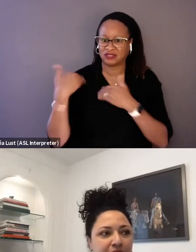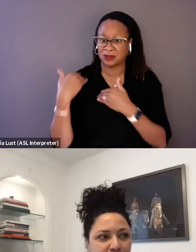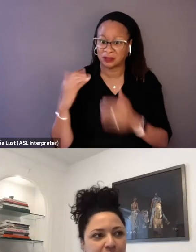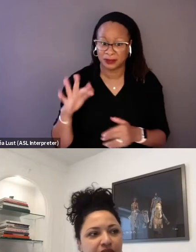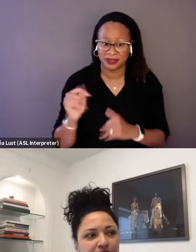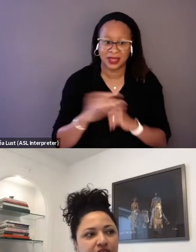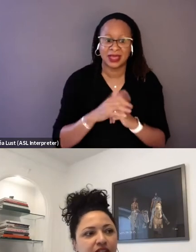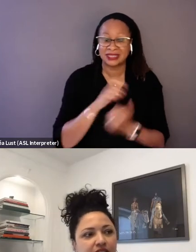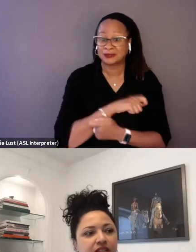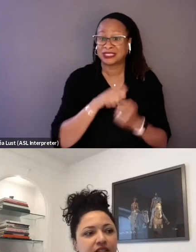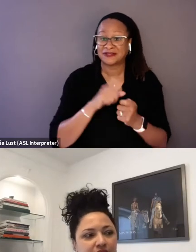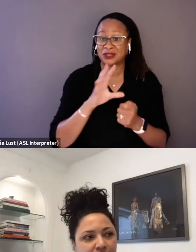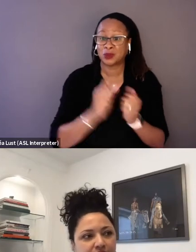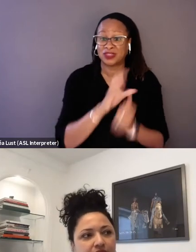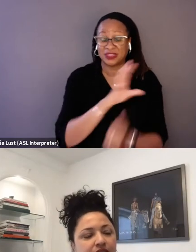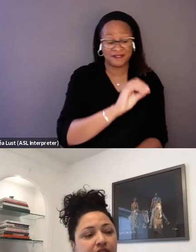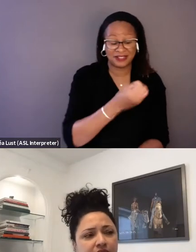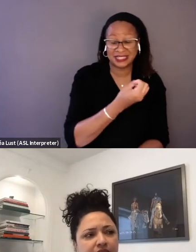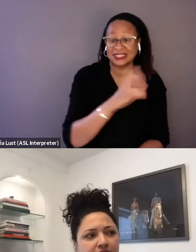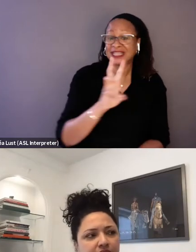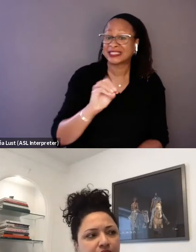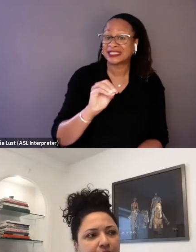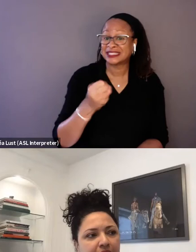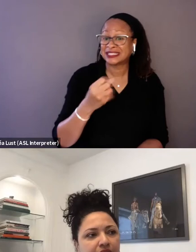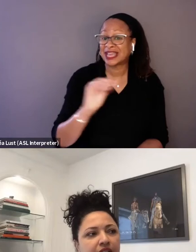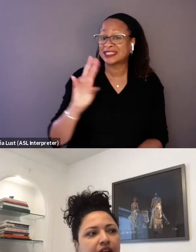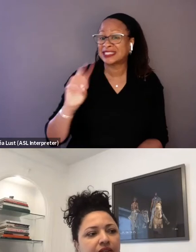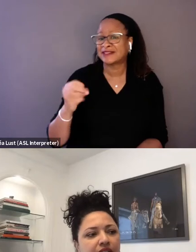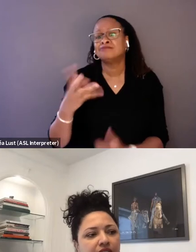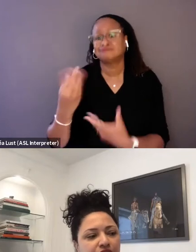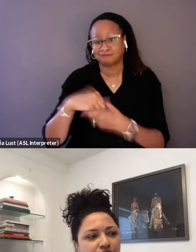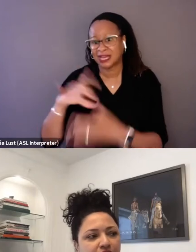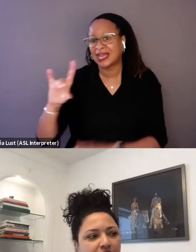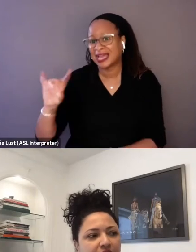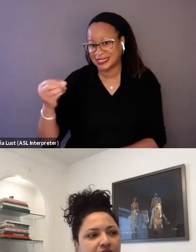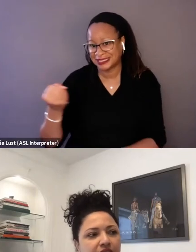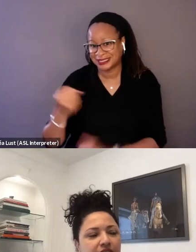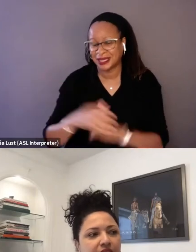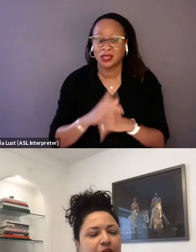especially with the '50s and '60s and '70s and even '80s, for that matter, that history,